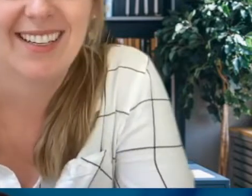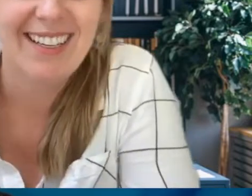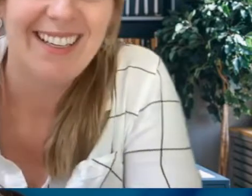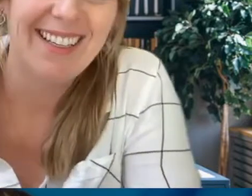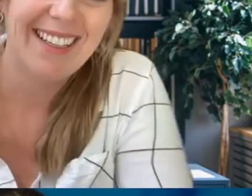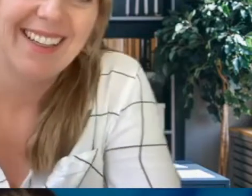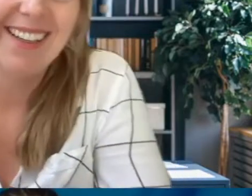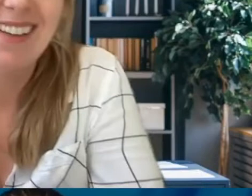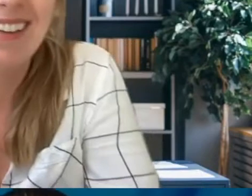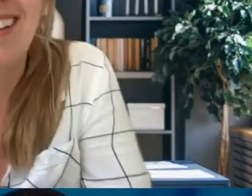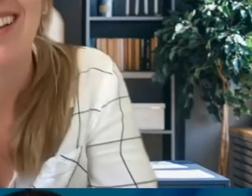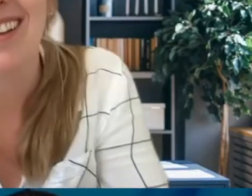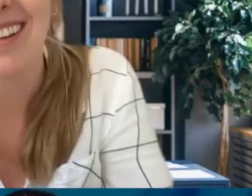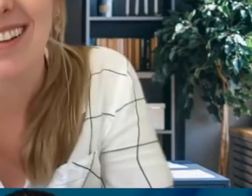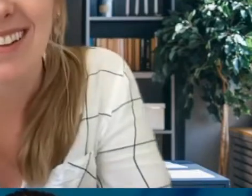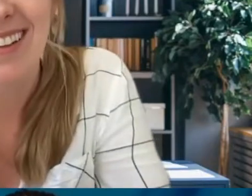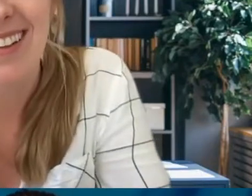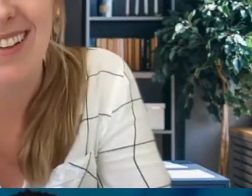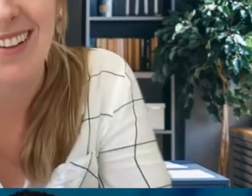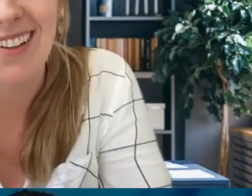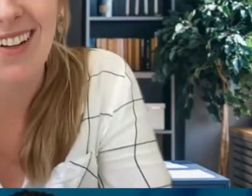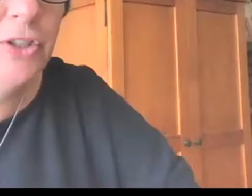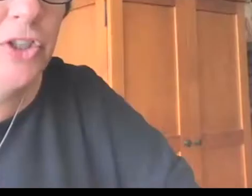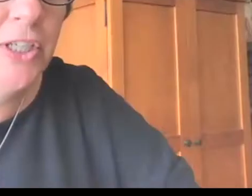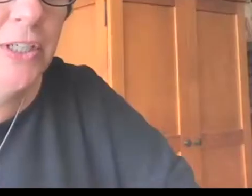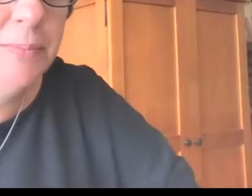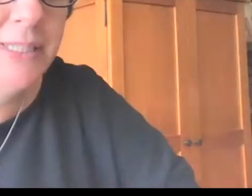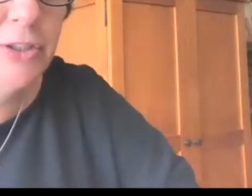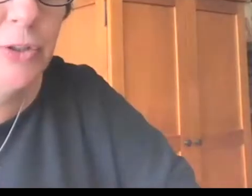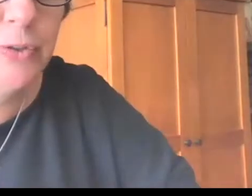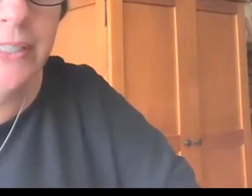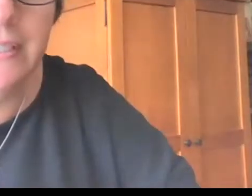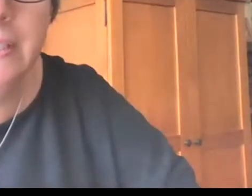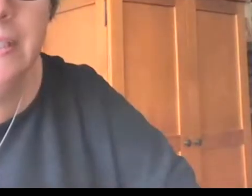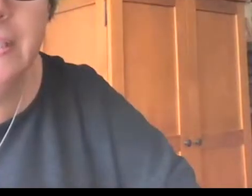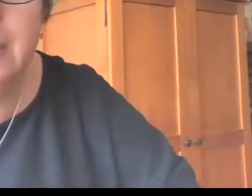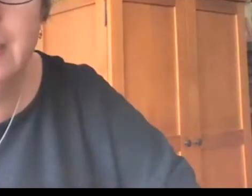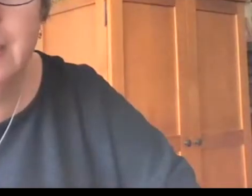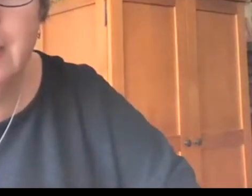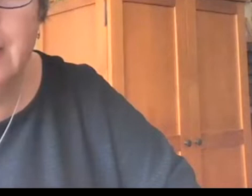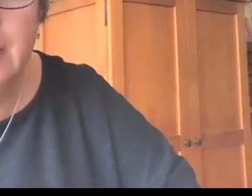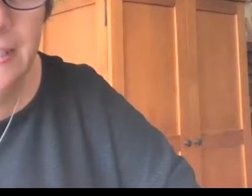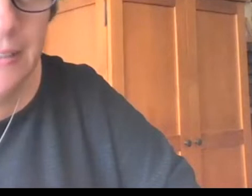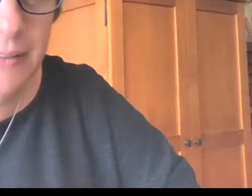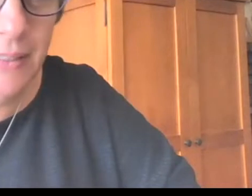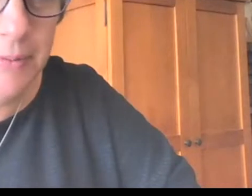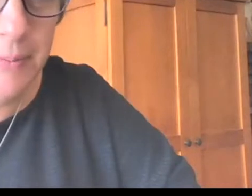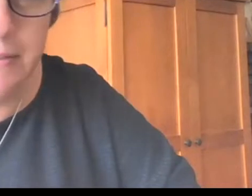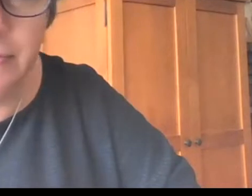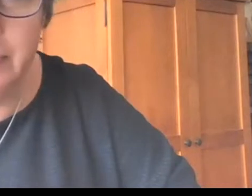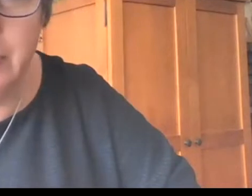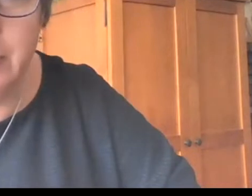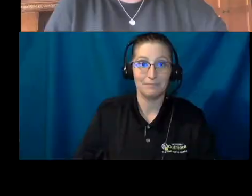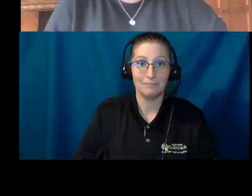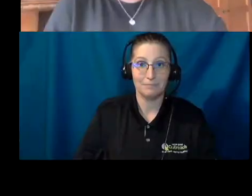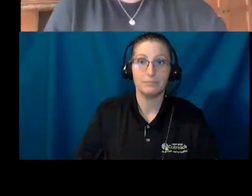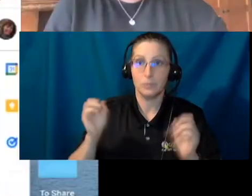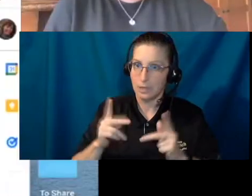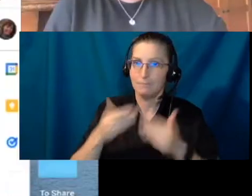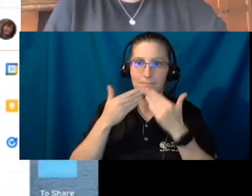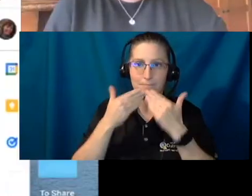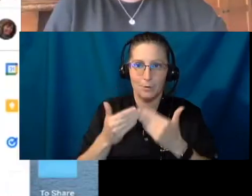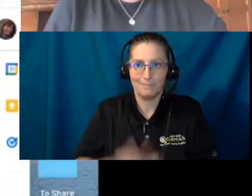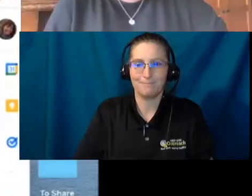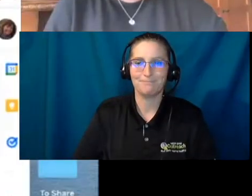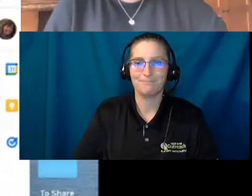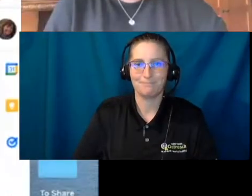Julie Maier: Okay, I'm going to share my screen optimizing perfect Okay good. And then I'm